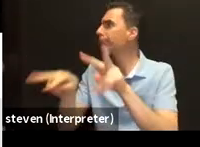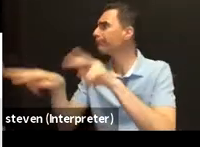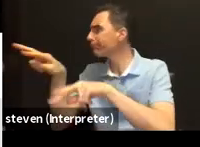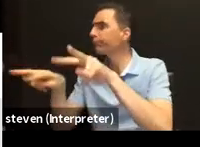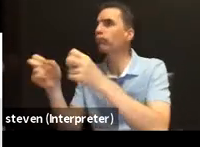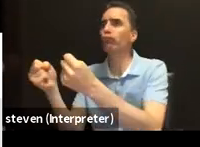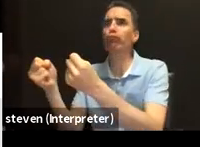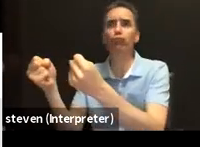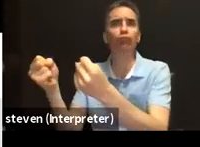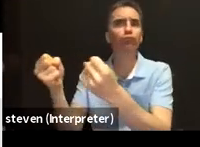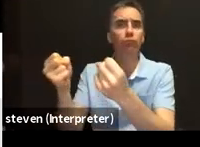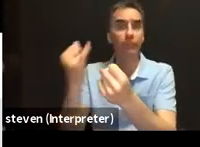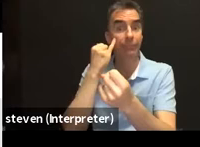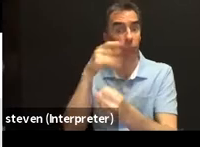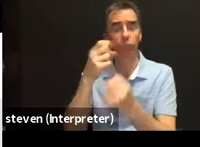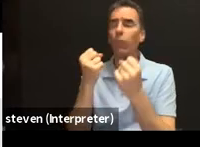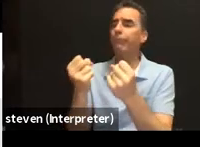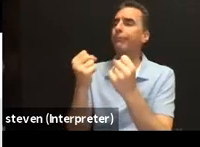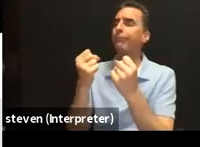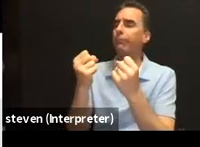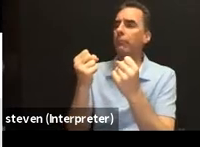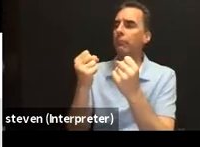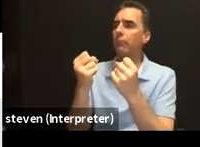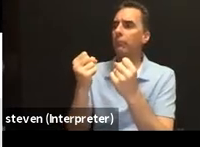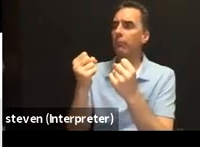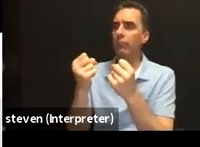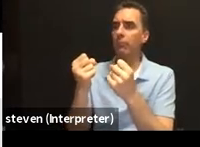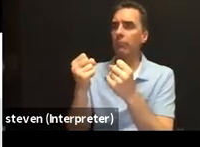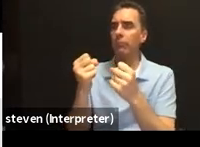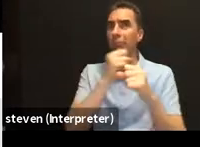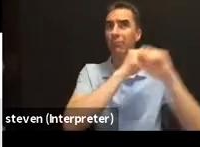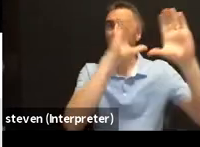maria.rodriguez: Anytime that you see someone that fits the categories of someone that's experiencing homelessness, we count now.